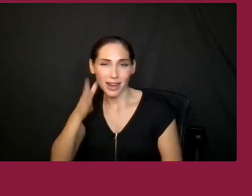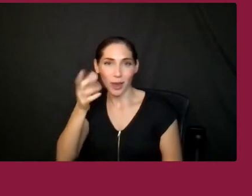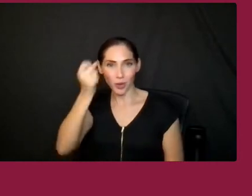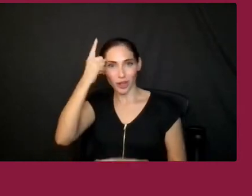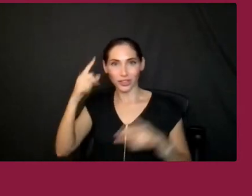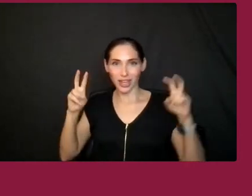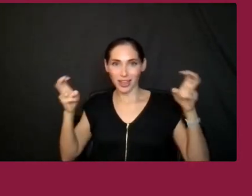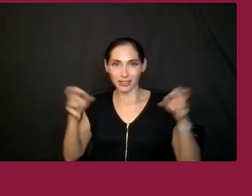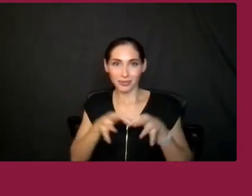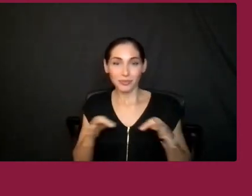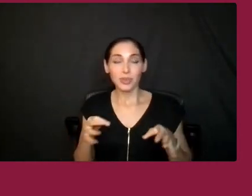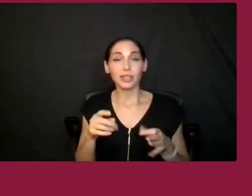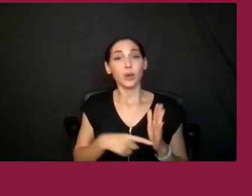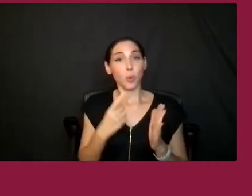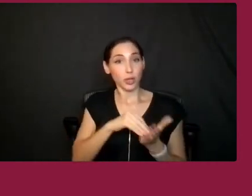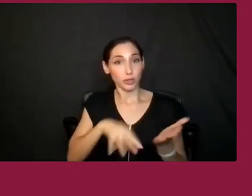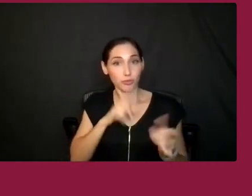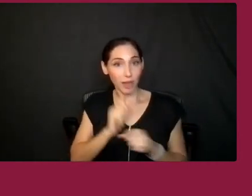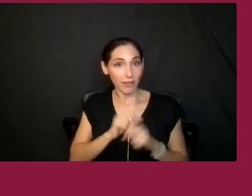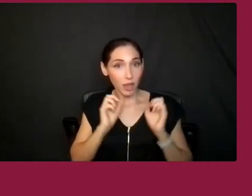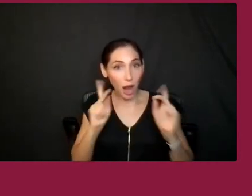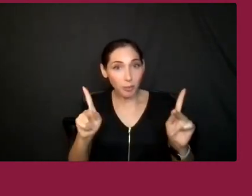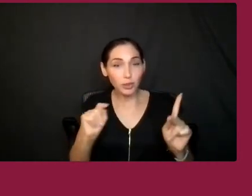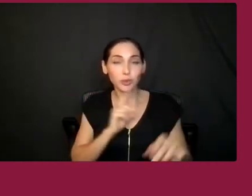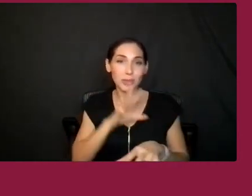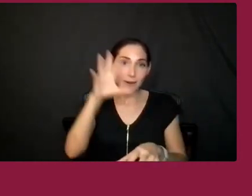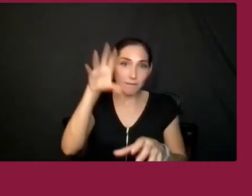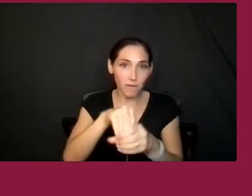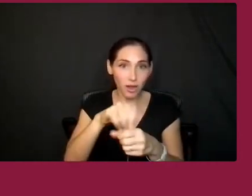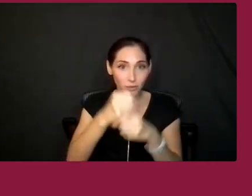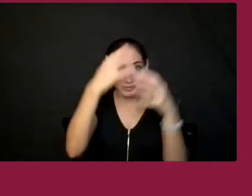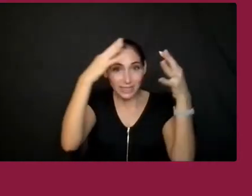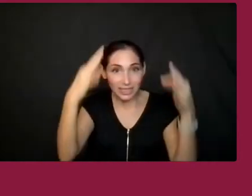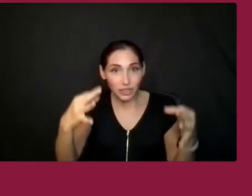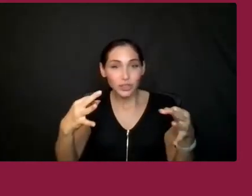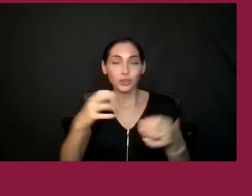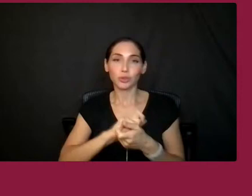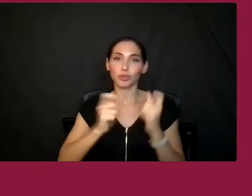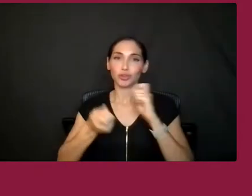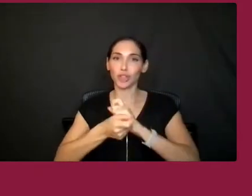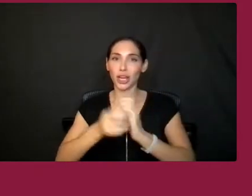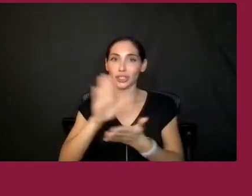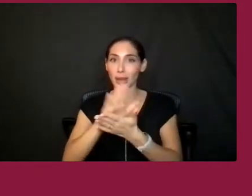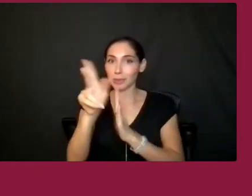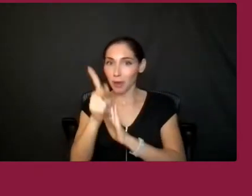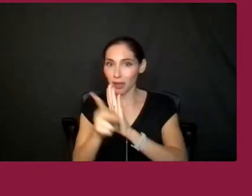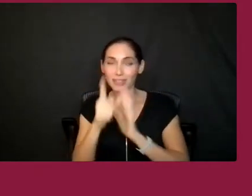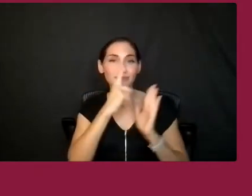Once students have the opportunity to become stakeholders and decision makers in shaping their campus policies, the research shows that students